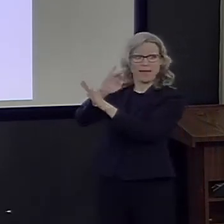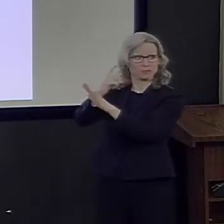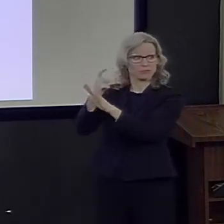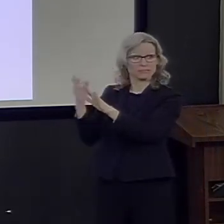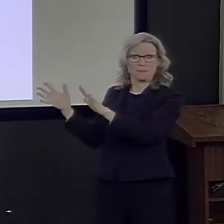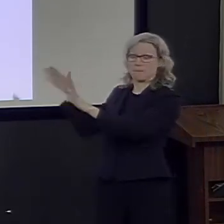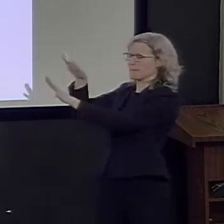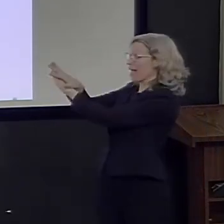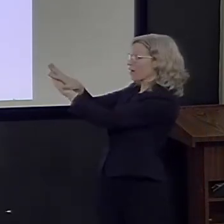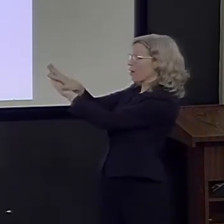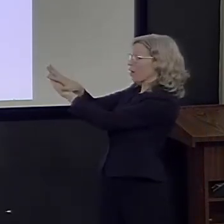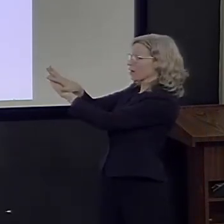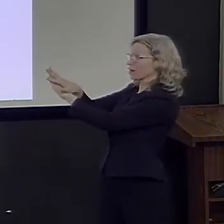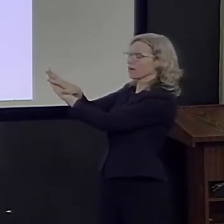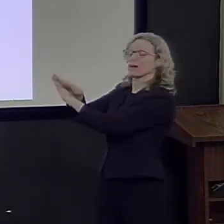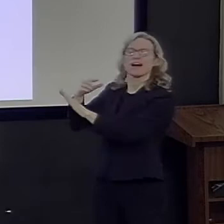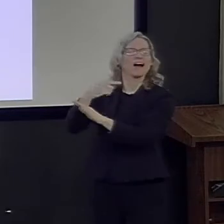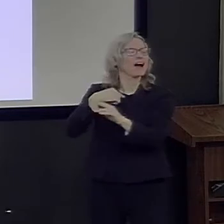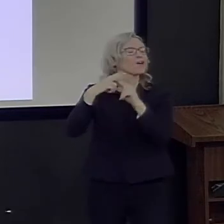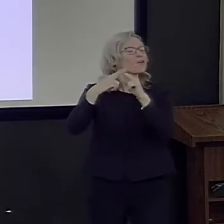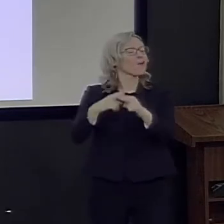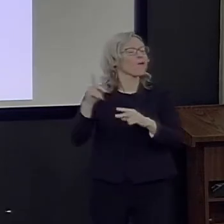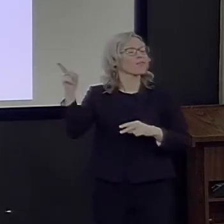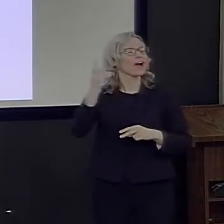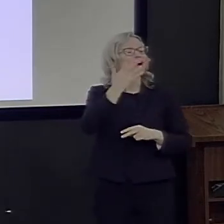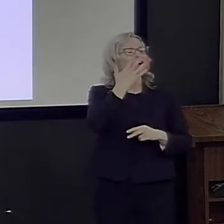I regard this color field as sort of the,